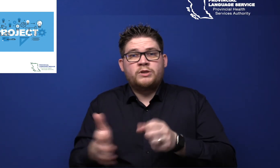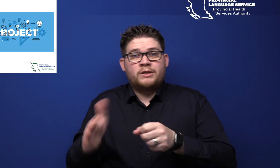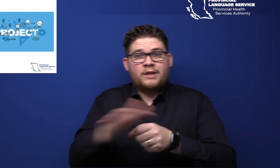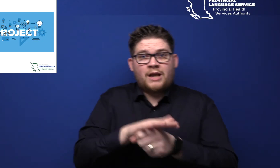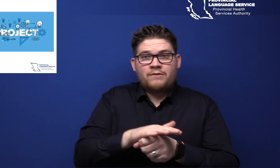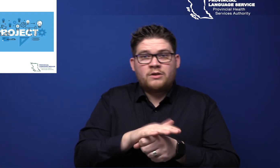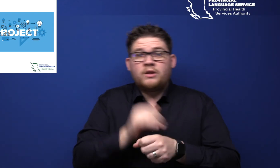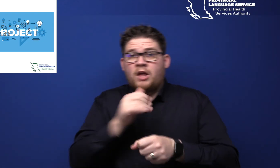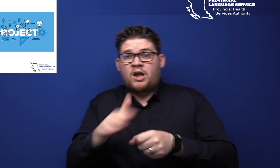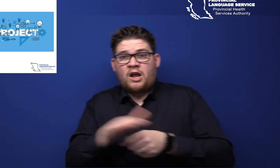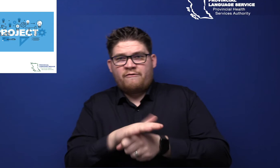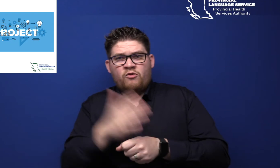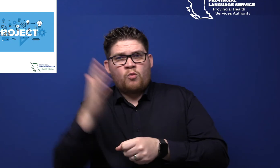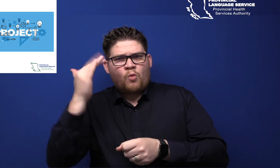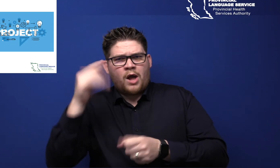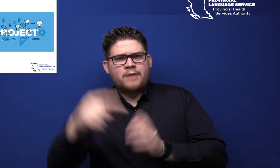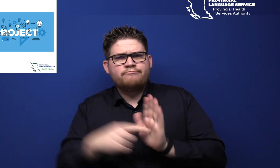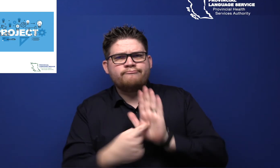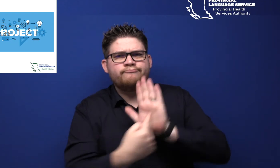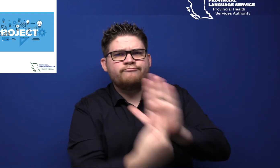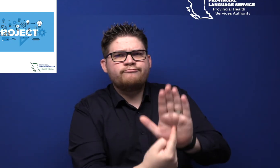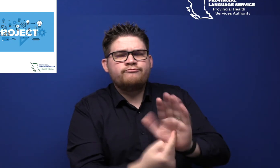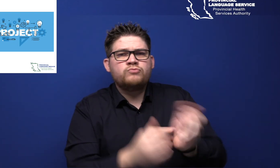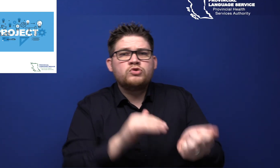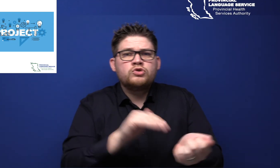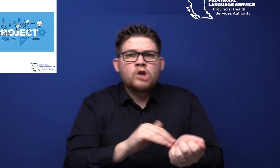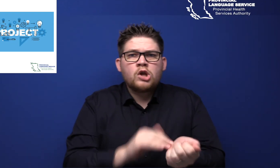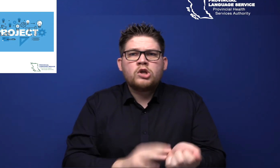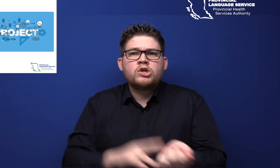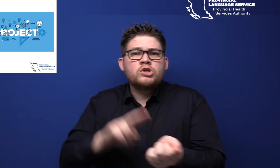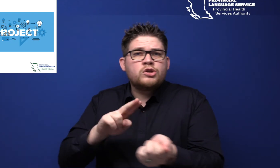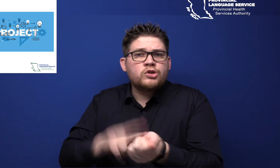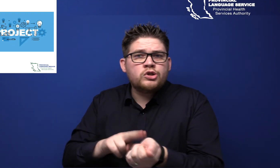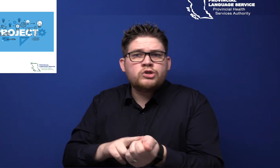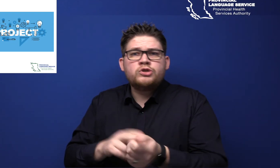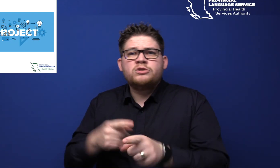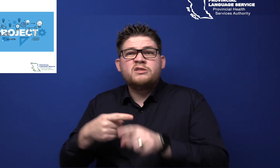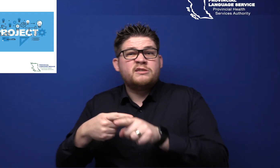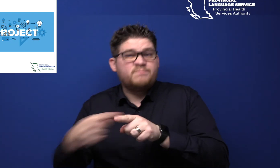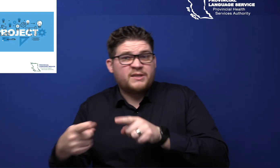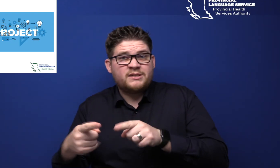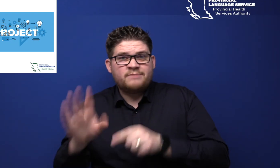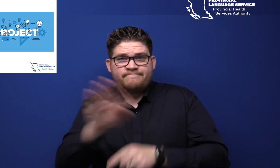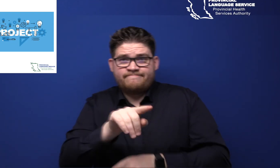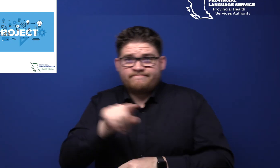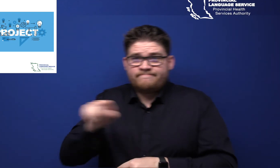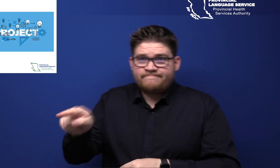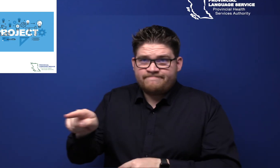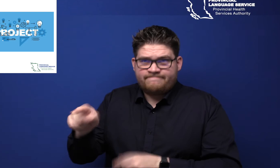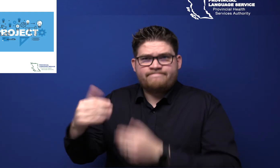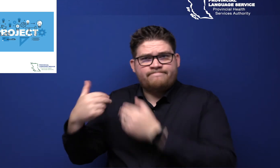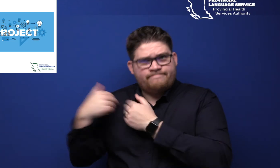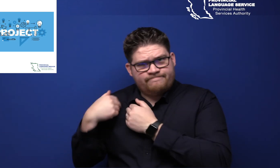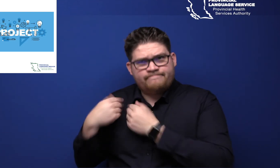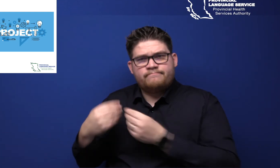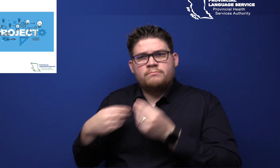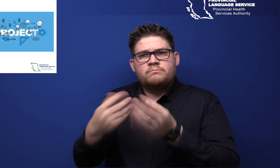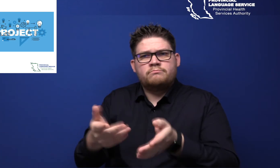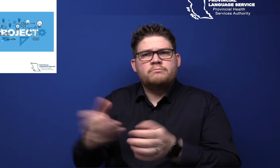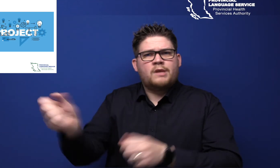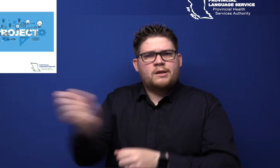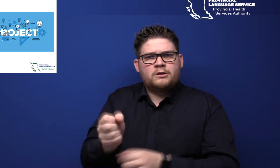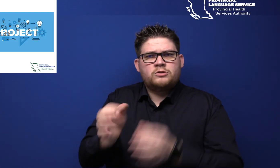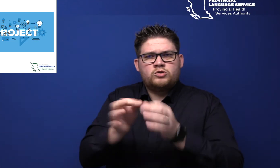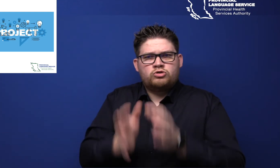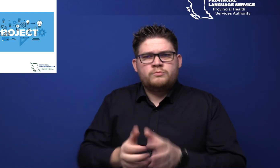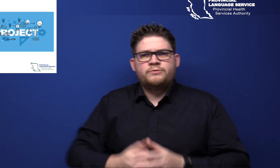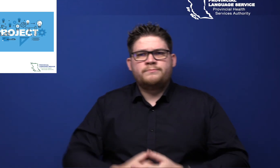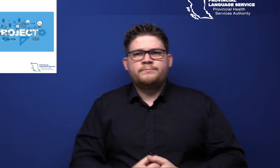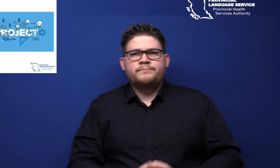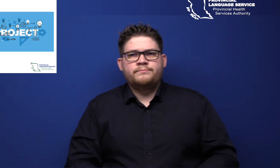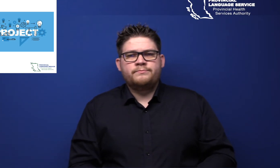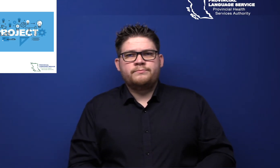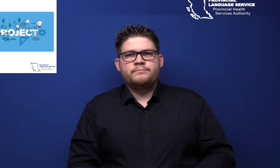ACROSS BRITISH COLUMBIA. WE WANT IT TO BE CLEAR AND EASILY UNDERSTANDABLE. WHEN INTERPRETERS WILL BE AND WILL NOT BE PROVIDED.